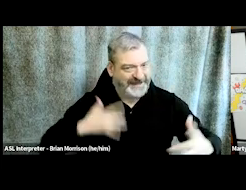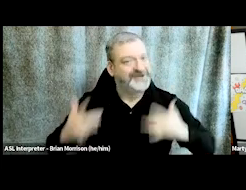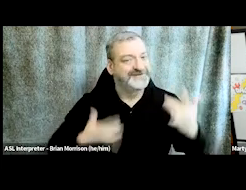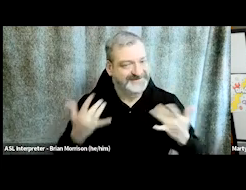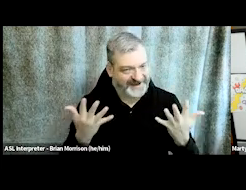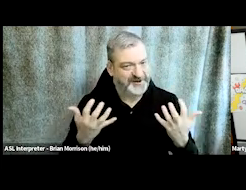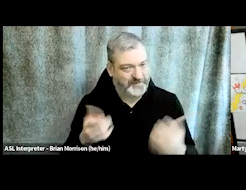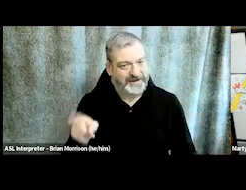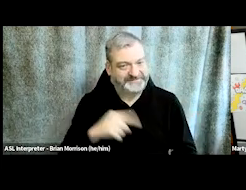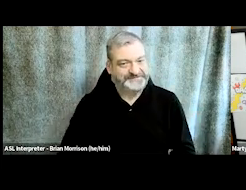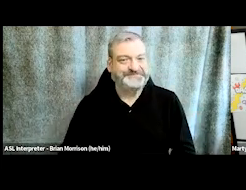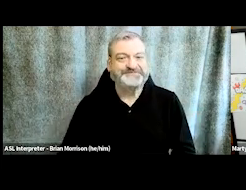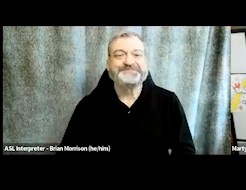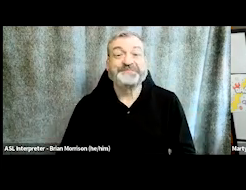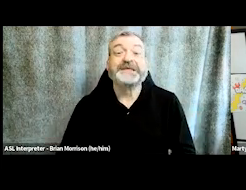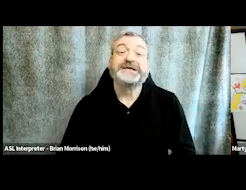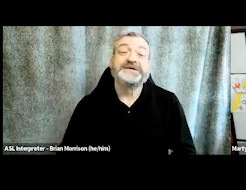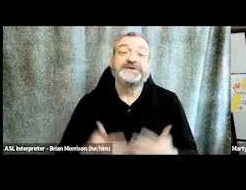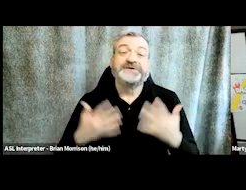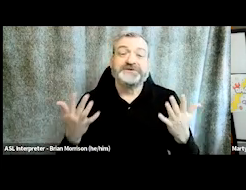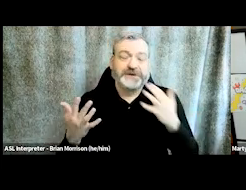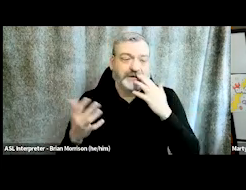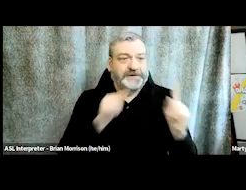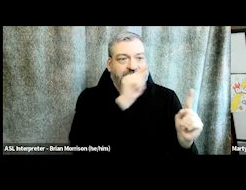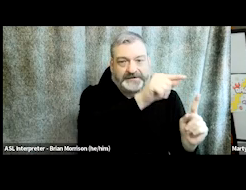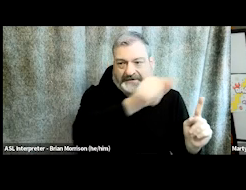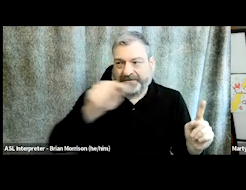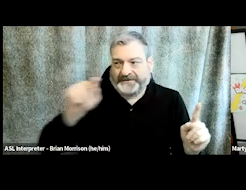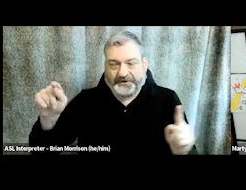So having those in house champions who learn some of the tricks of the trade,